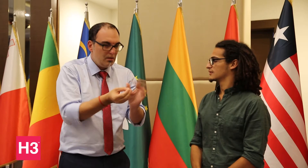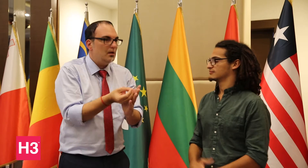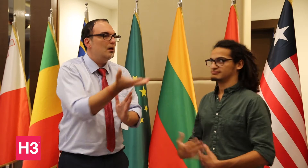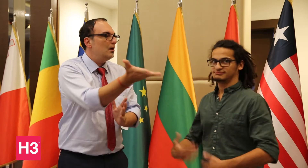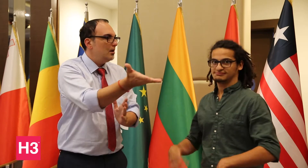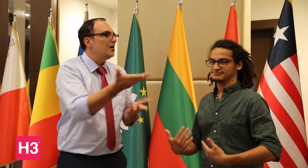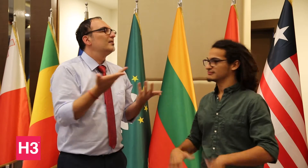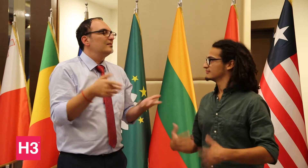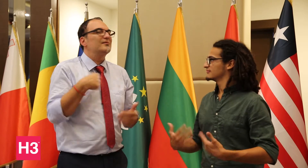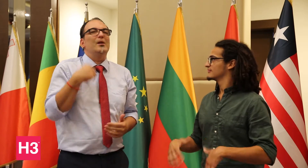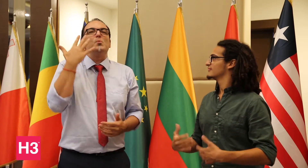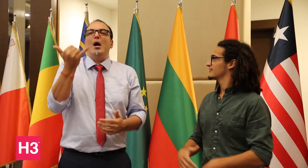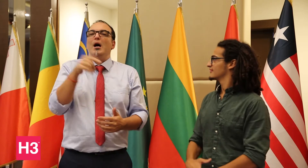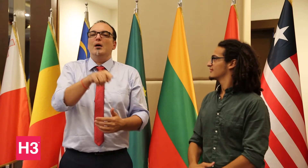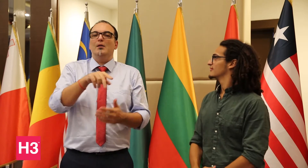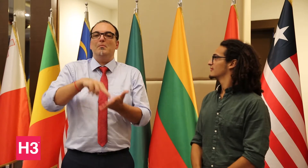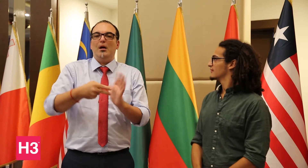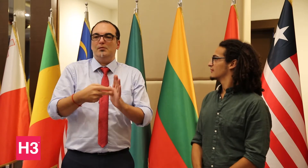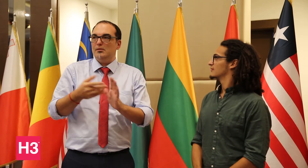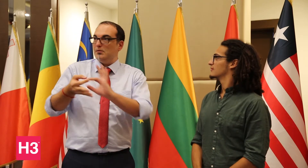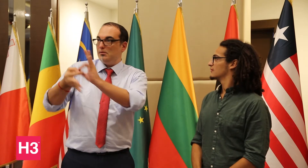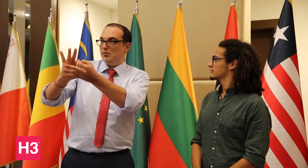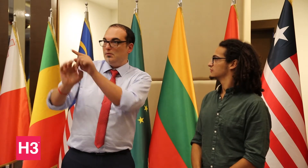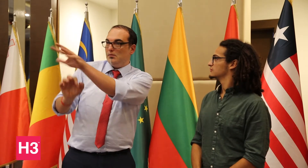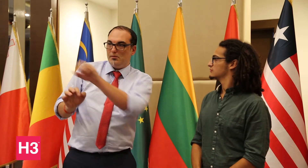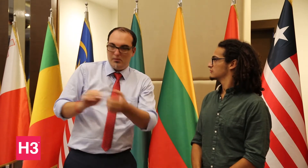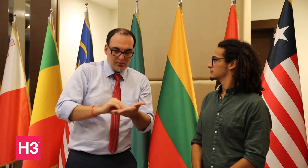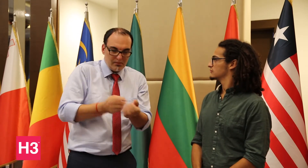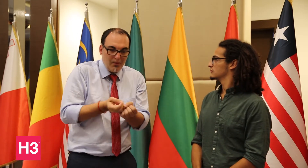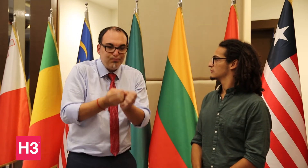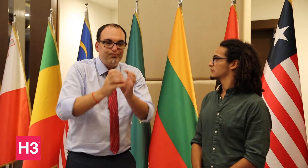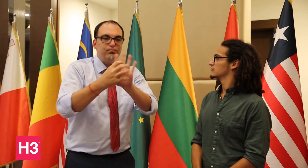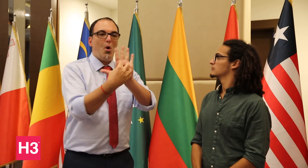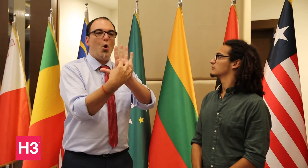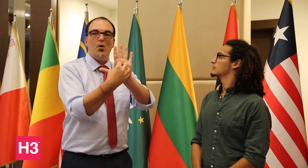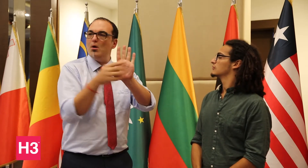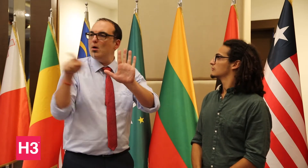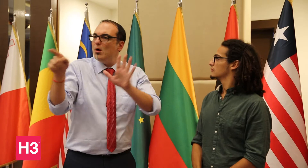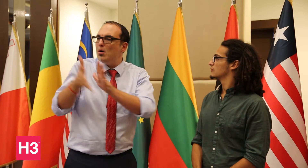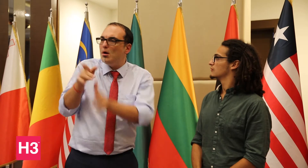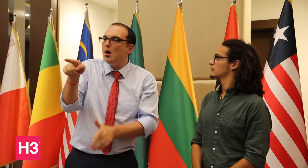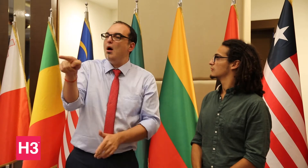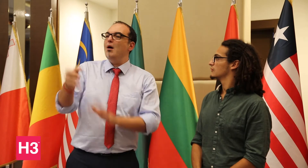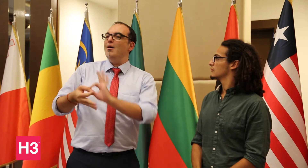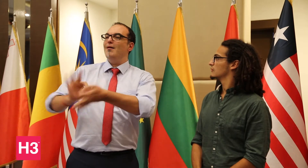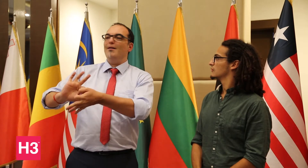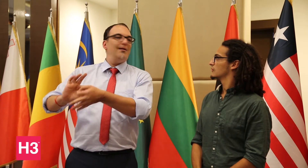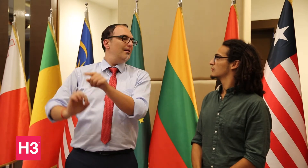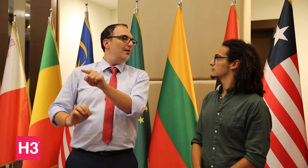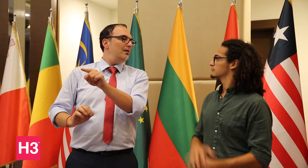logo. The logo is of the sign---